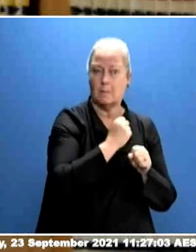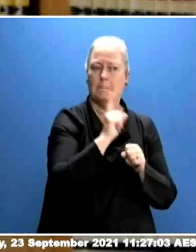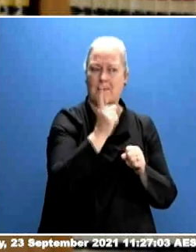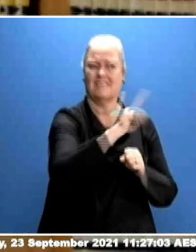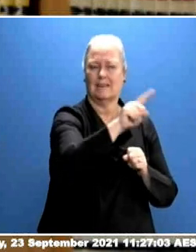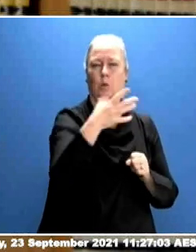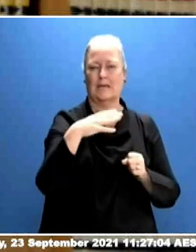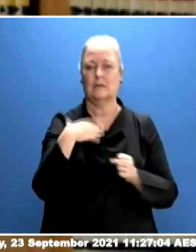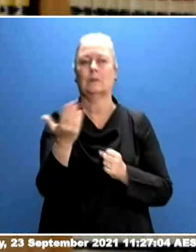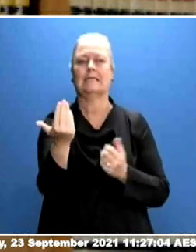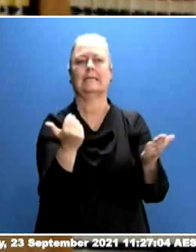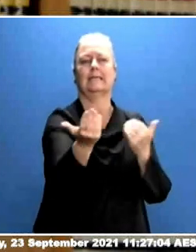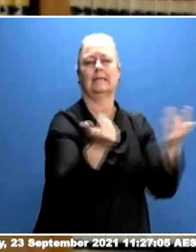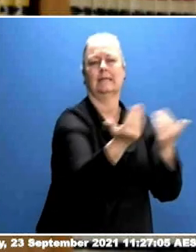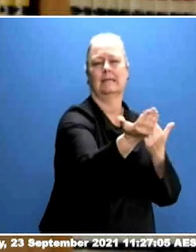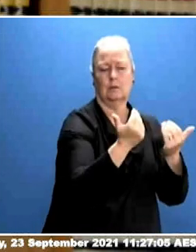Well, that brings me to my final question.